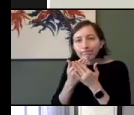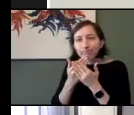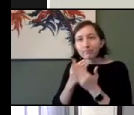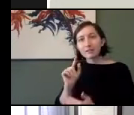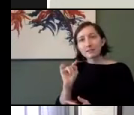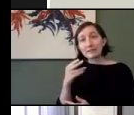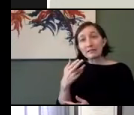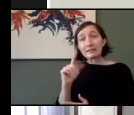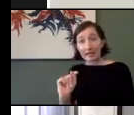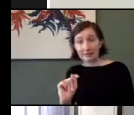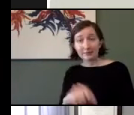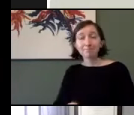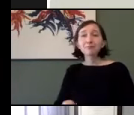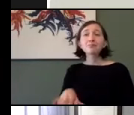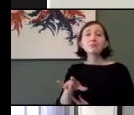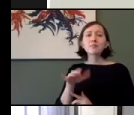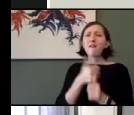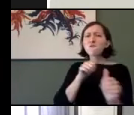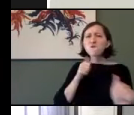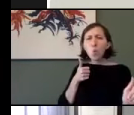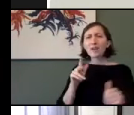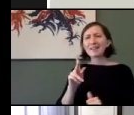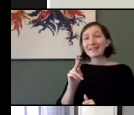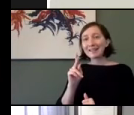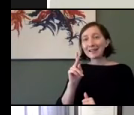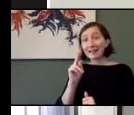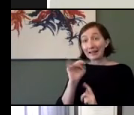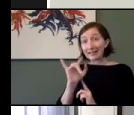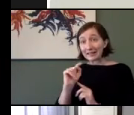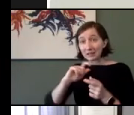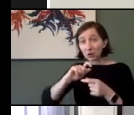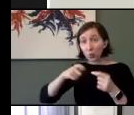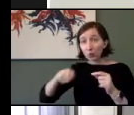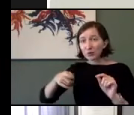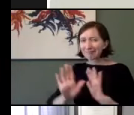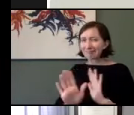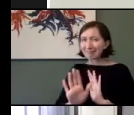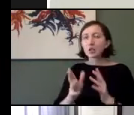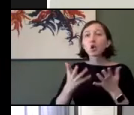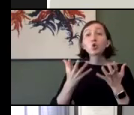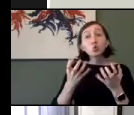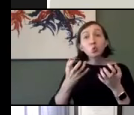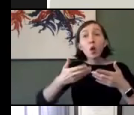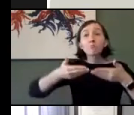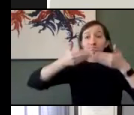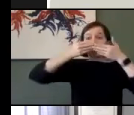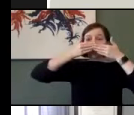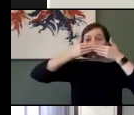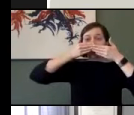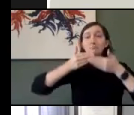It's important to reiterate, you want to make sure it fits over your nose, below the mouth and fits snugly against the face.